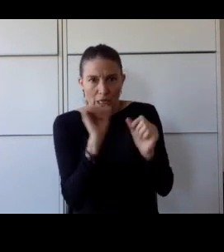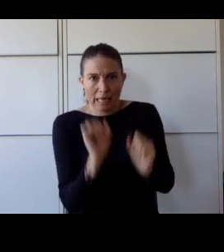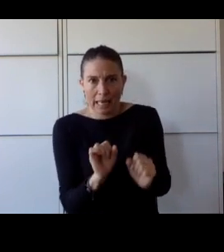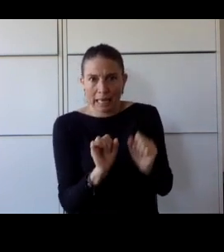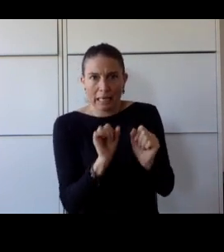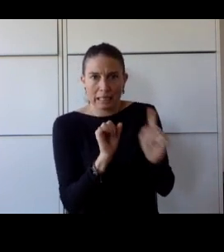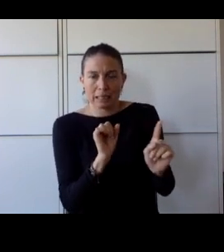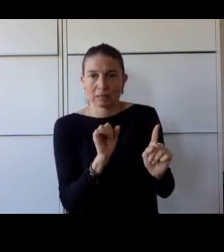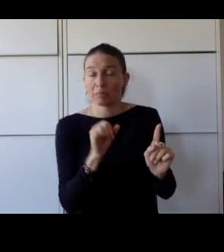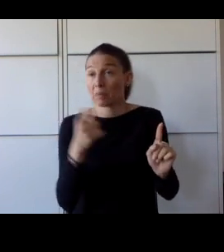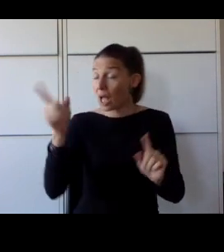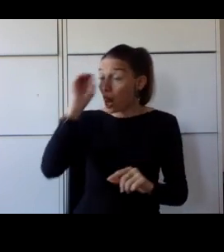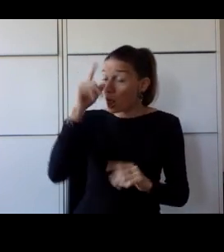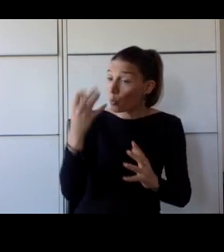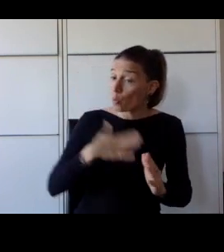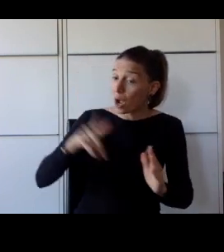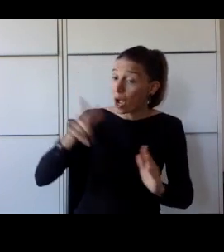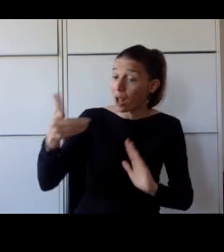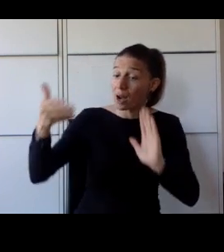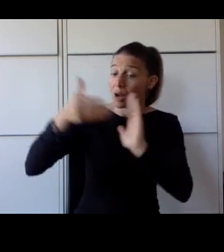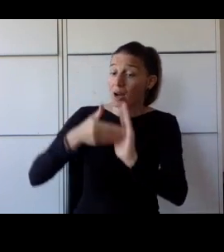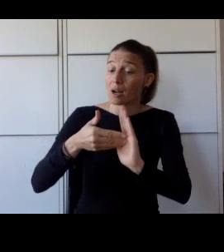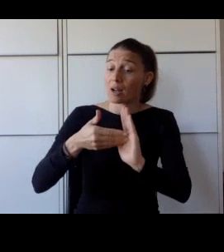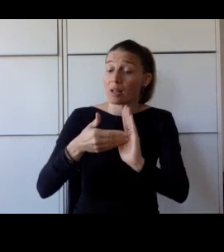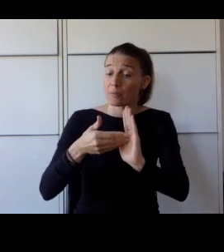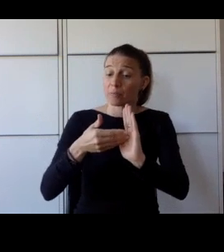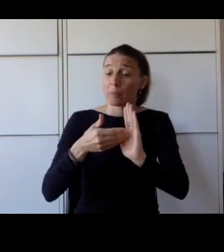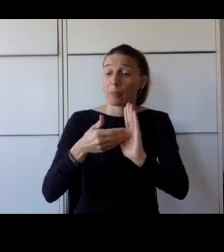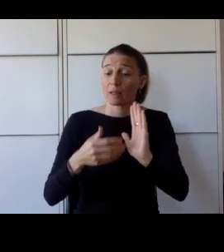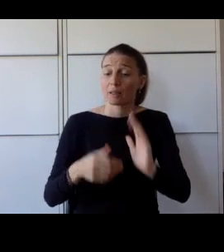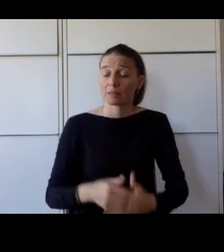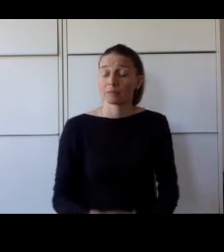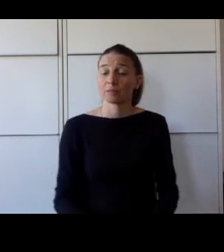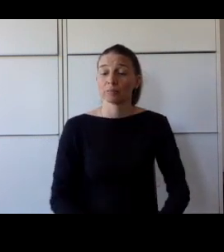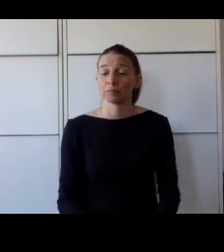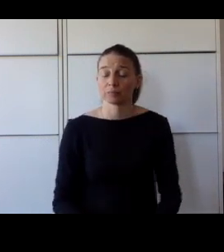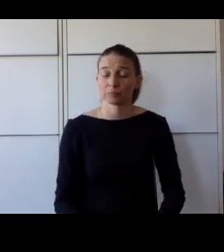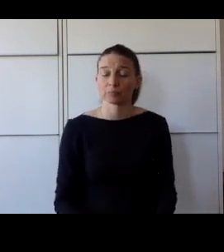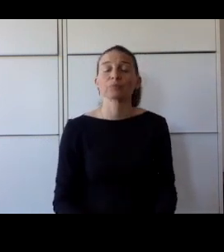Just that when it comes to these services we're discussing